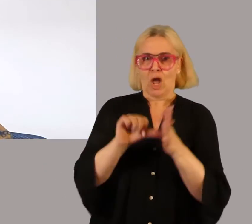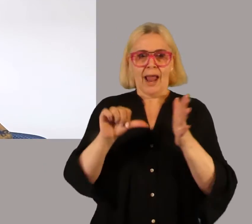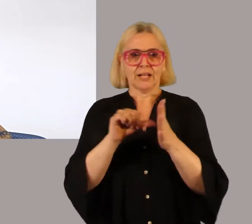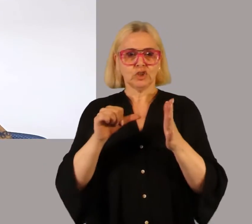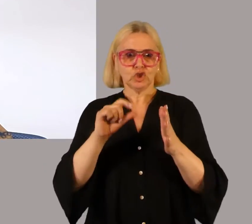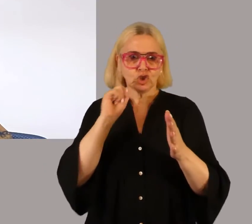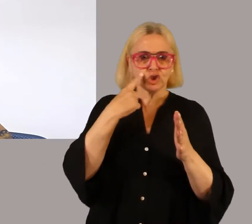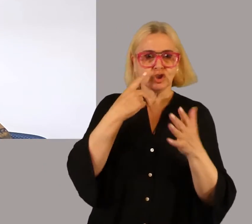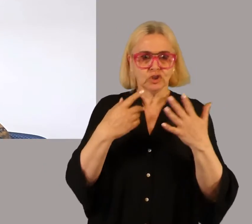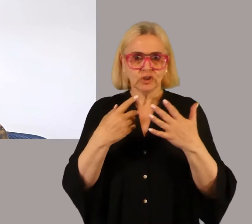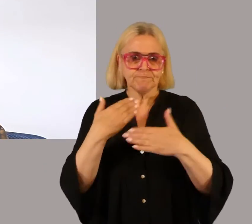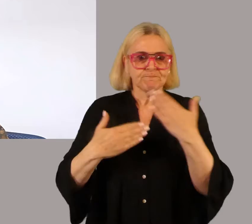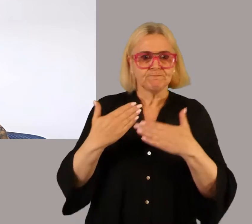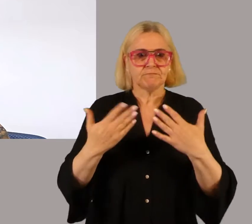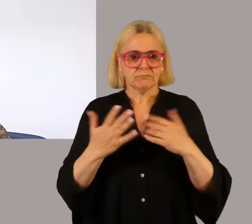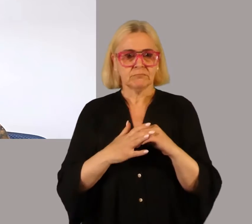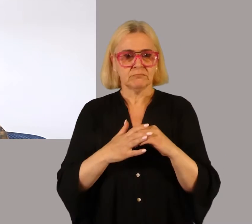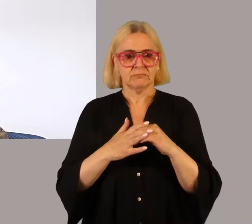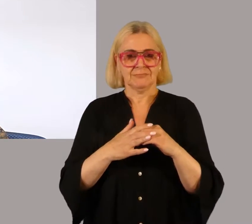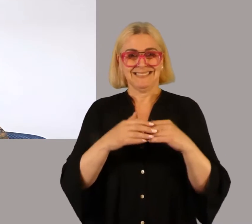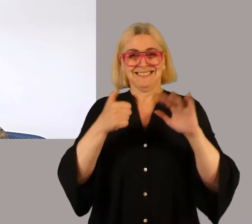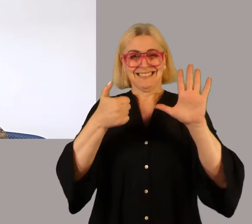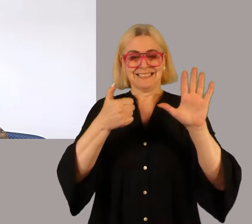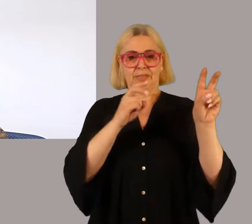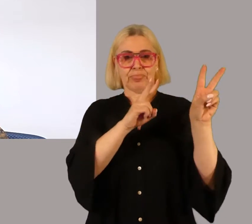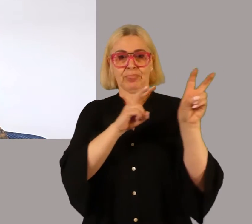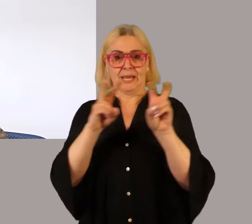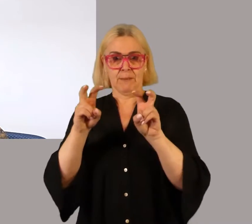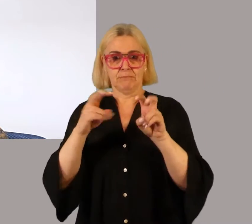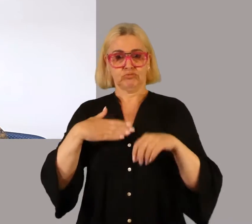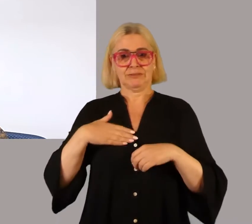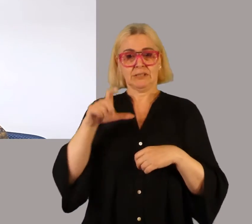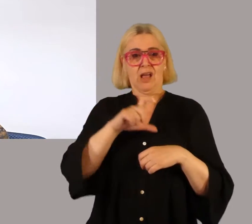Breast cancer is the most commonly diagnosed cancer worldwide and,